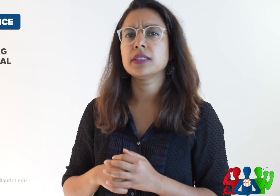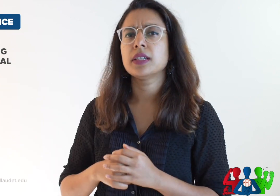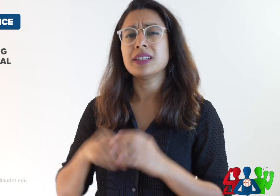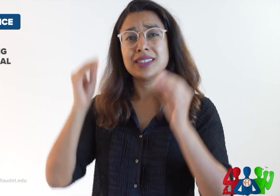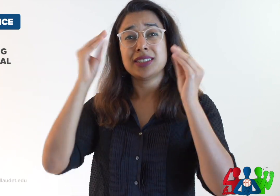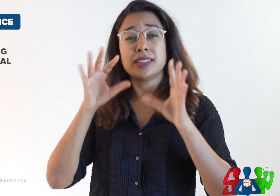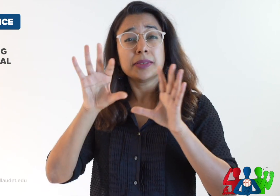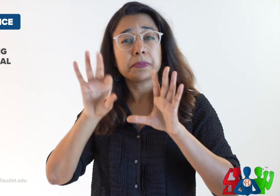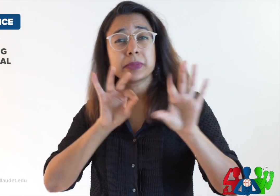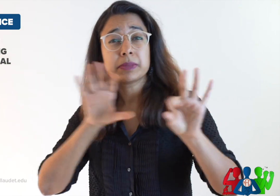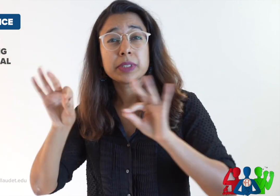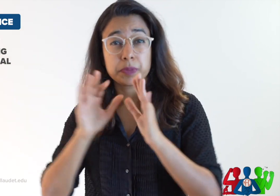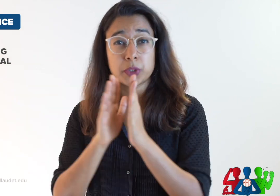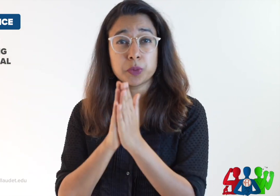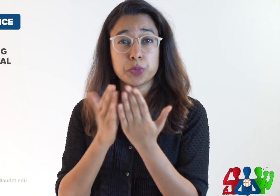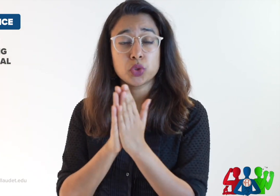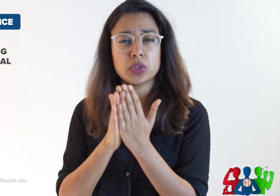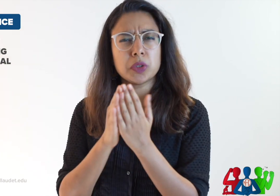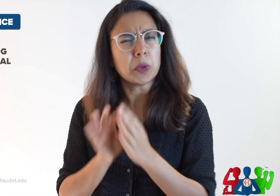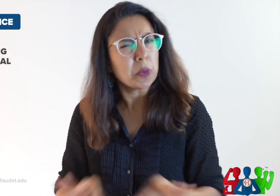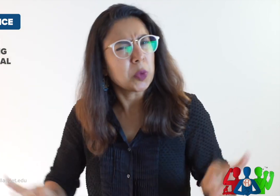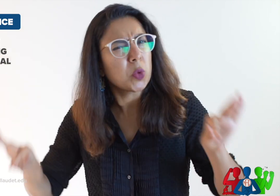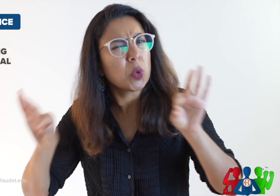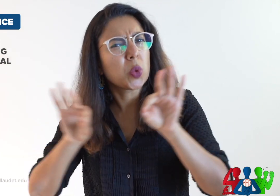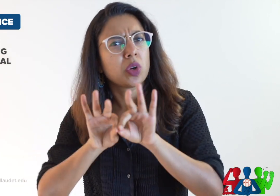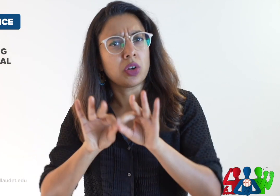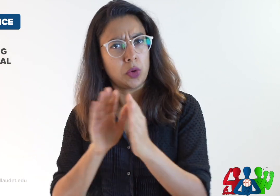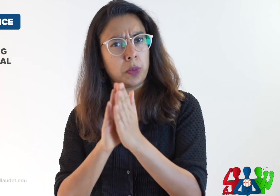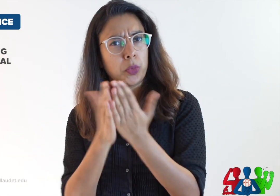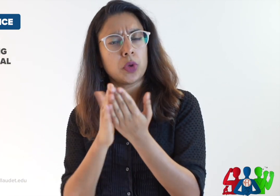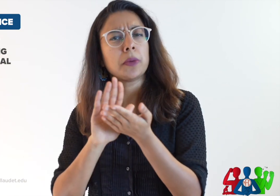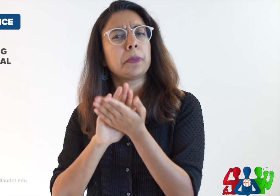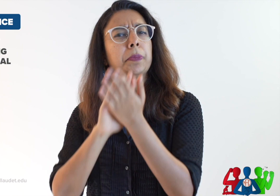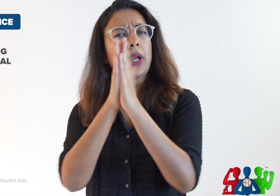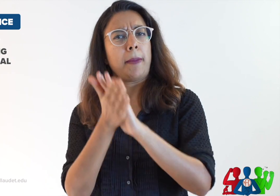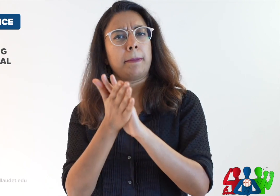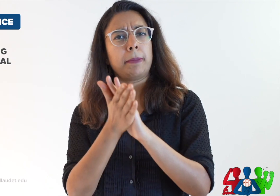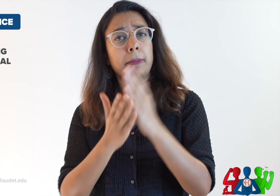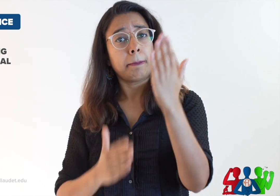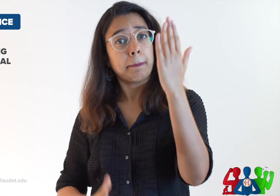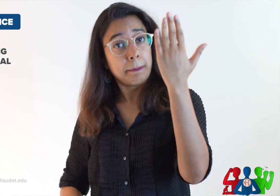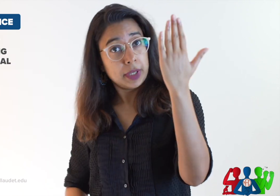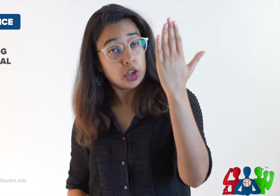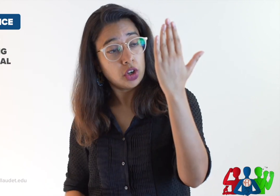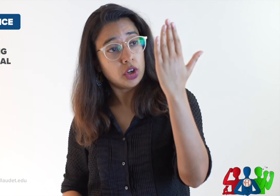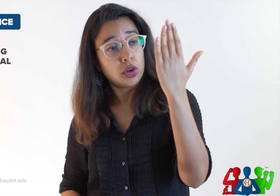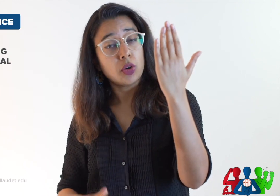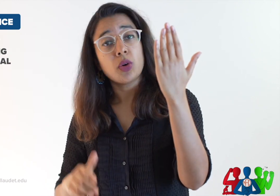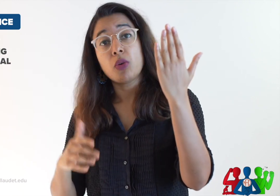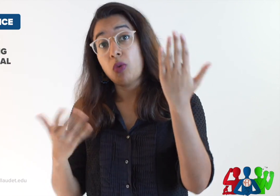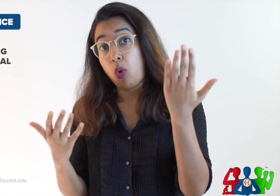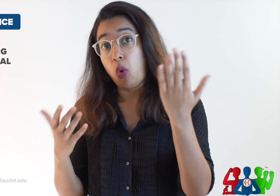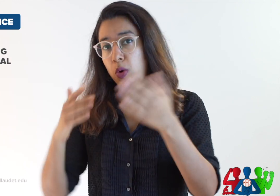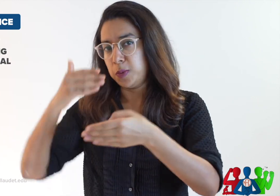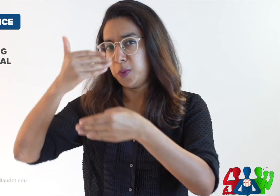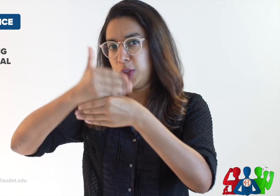Sims Bishop emphasizes picking books in an important way,